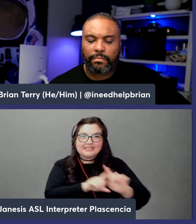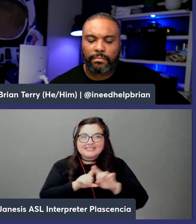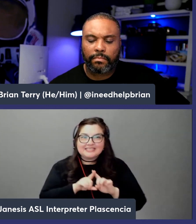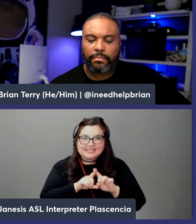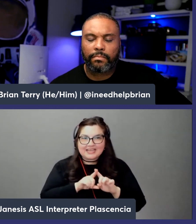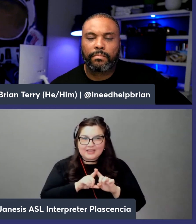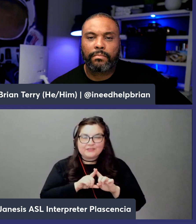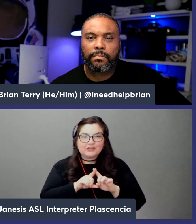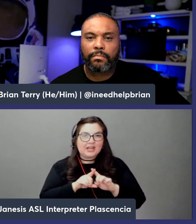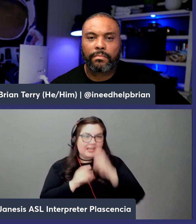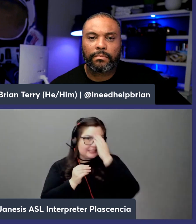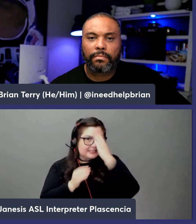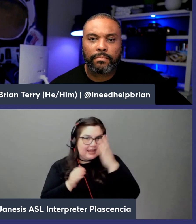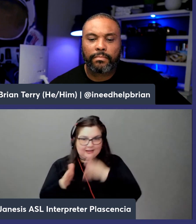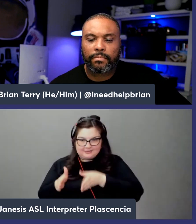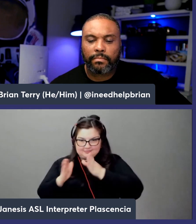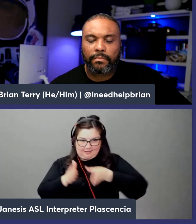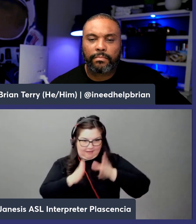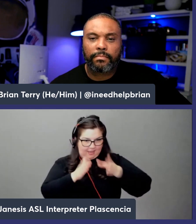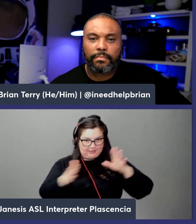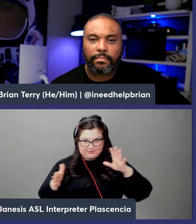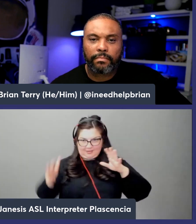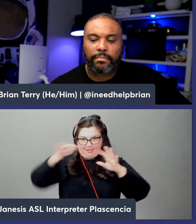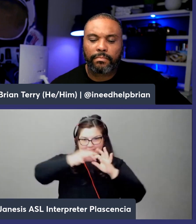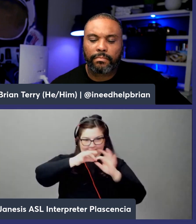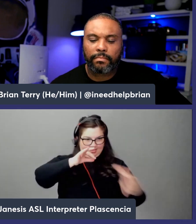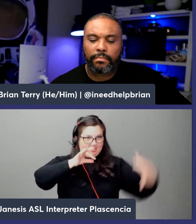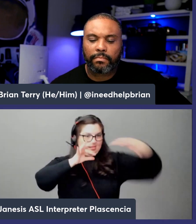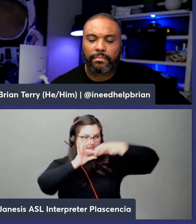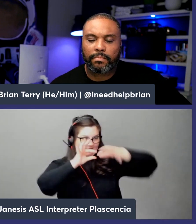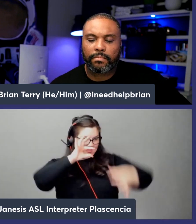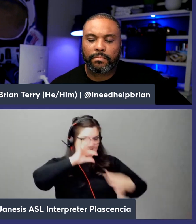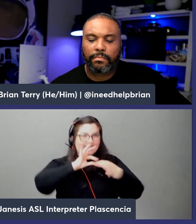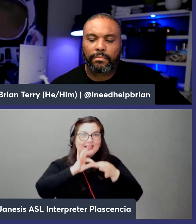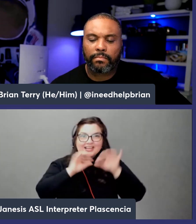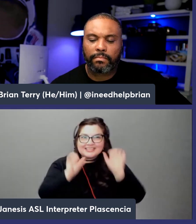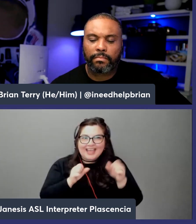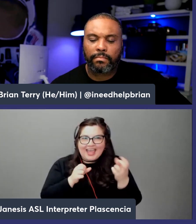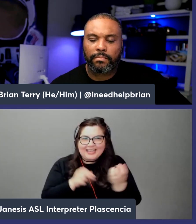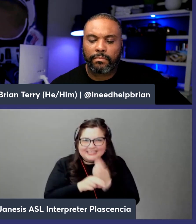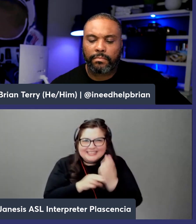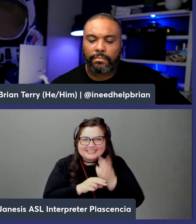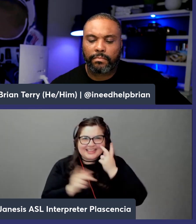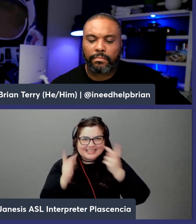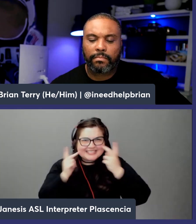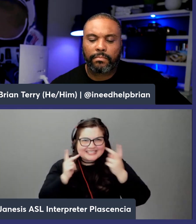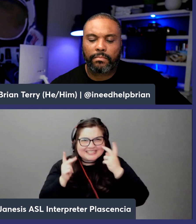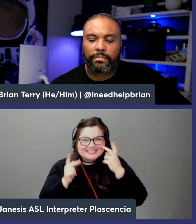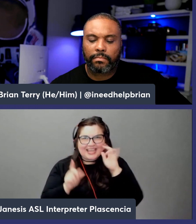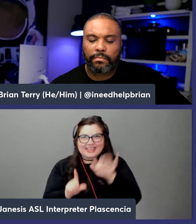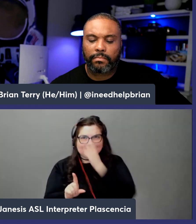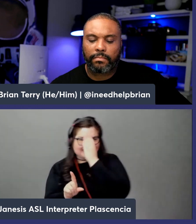in such a way that you can actually easily be able to see, when you were talking about this data in our sales system,